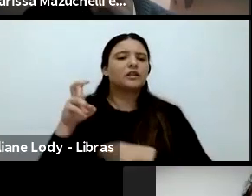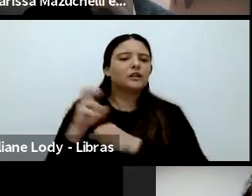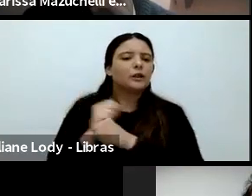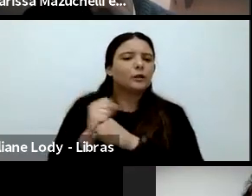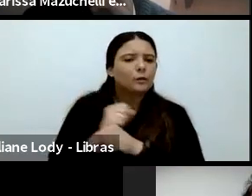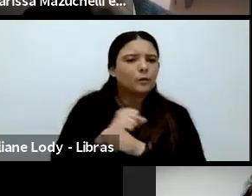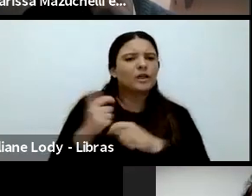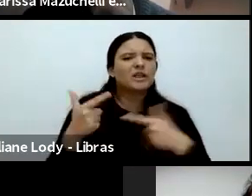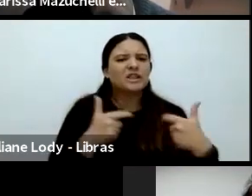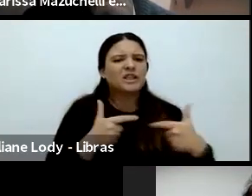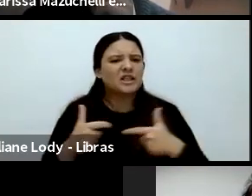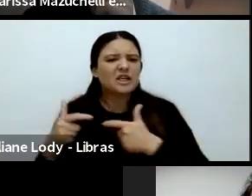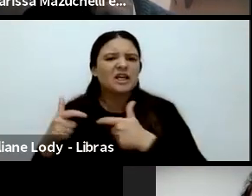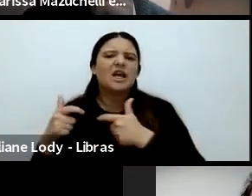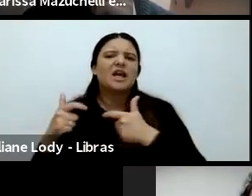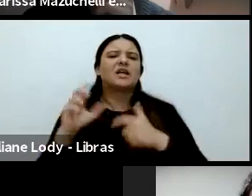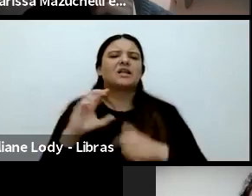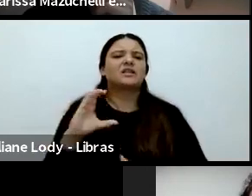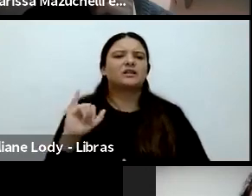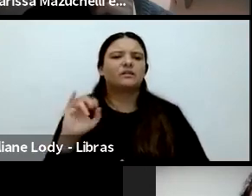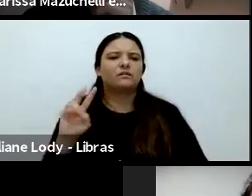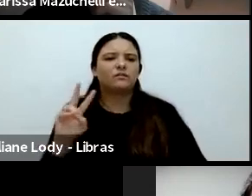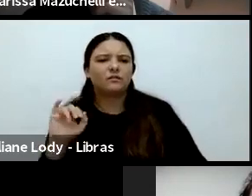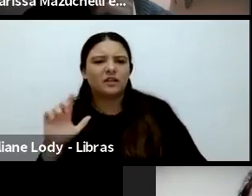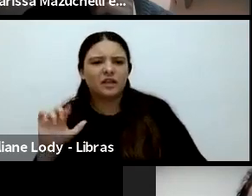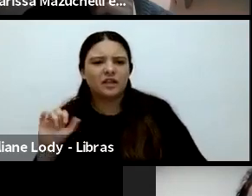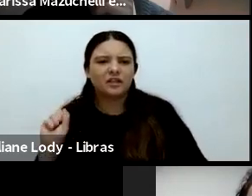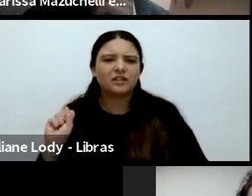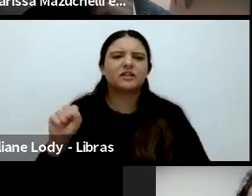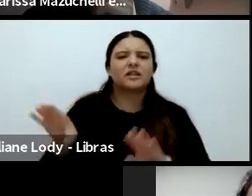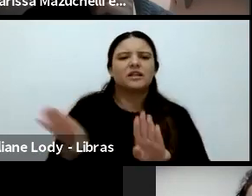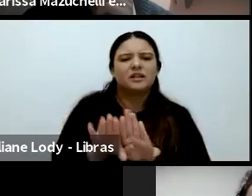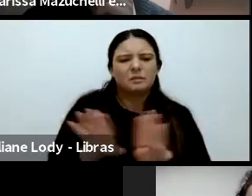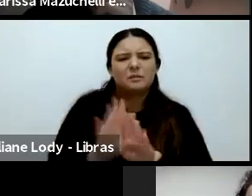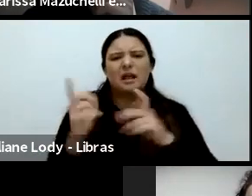civil wars.